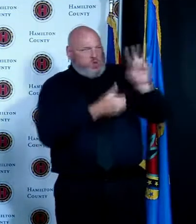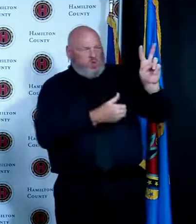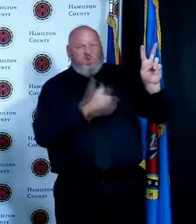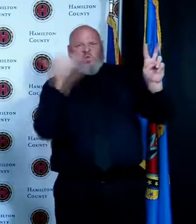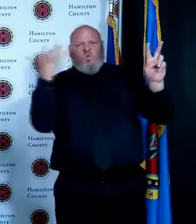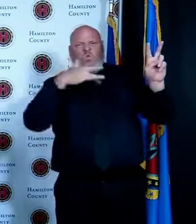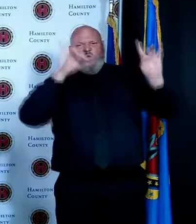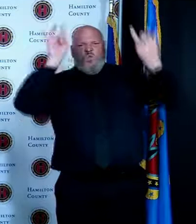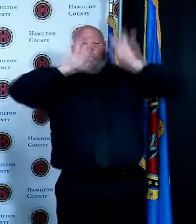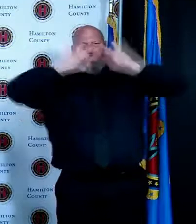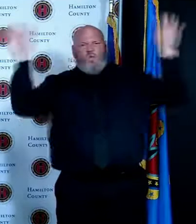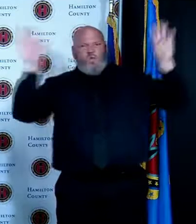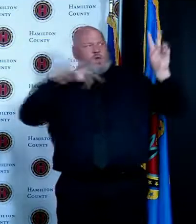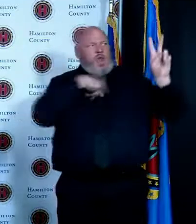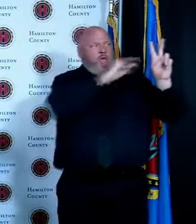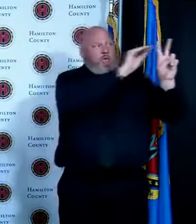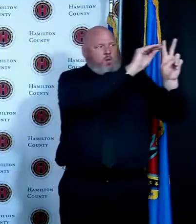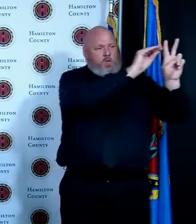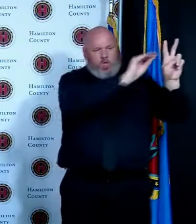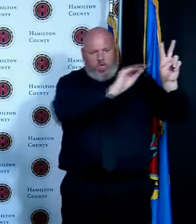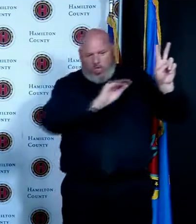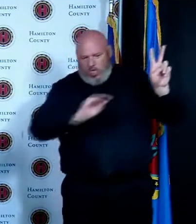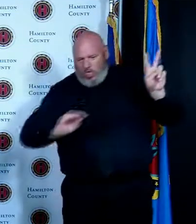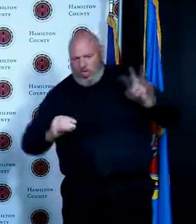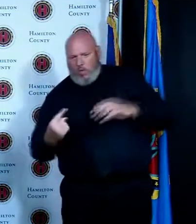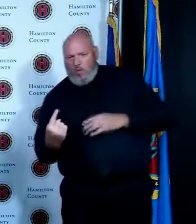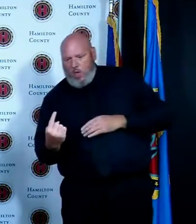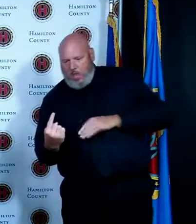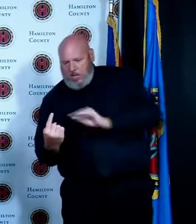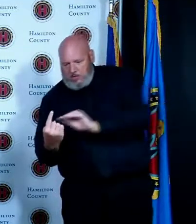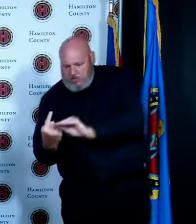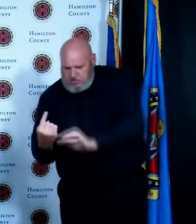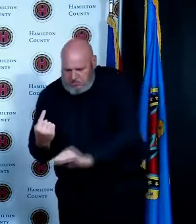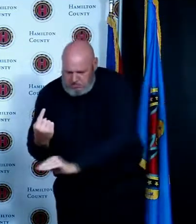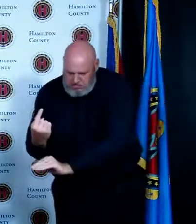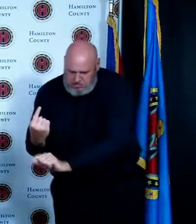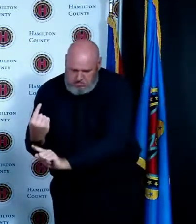the disease spreads for reference um two weeks ago the r value here in